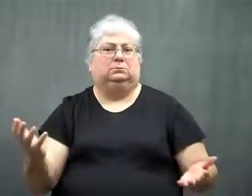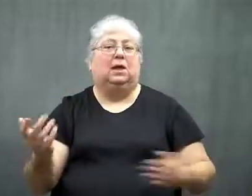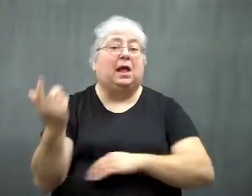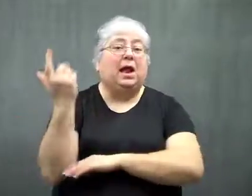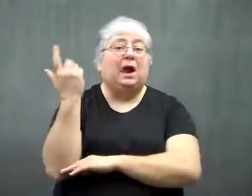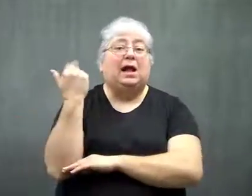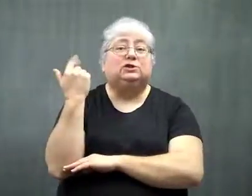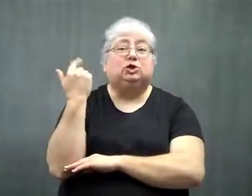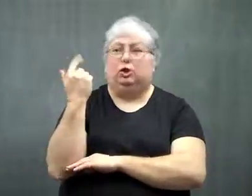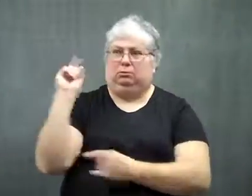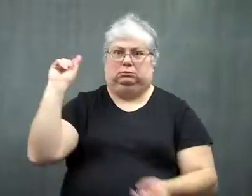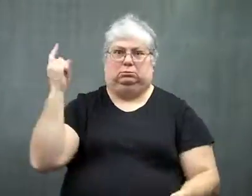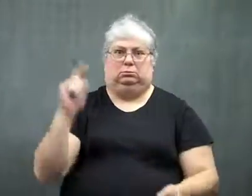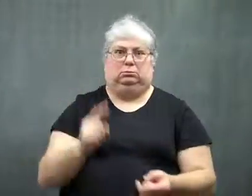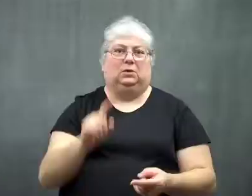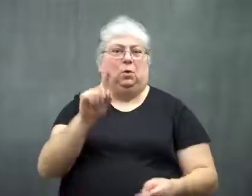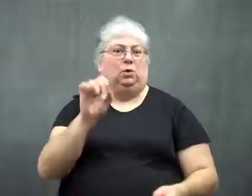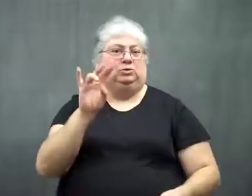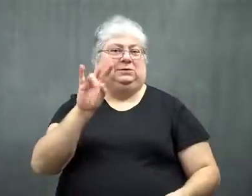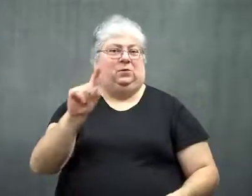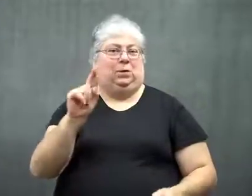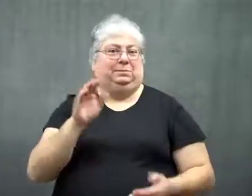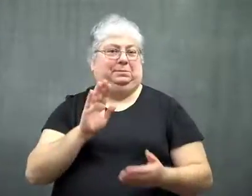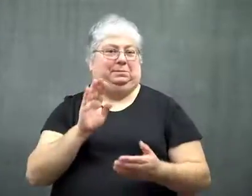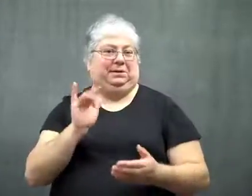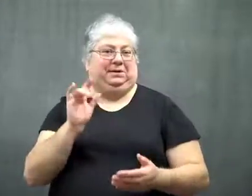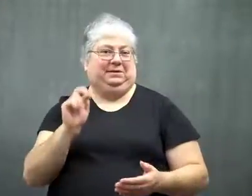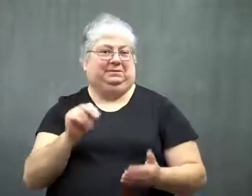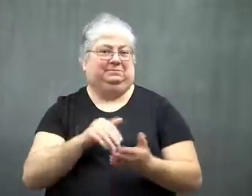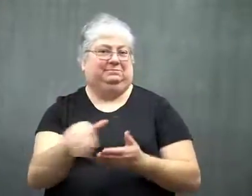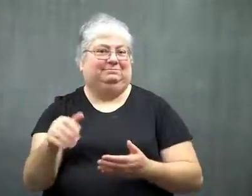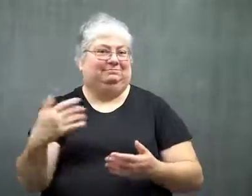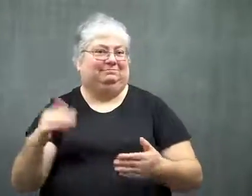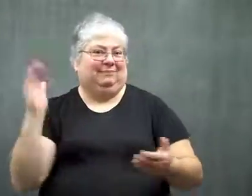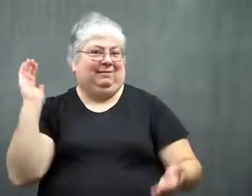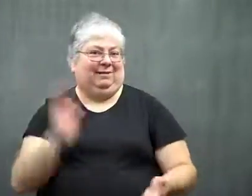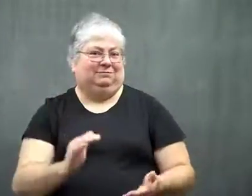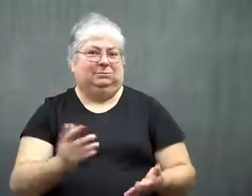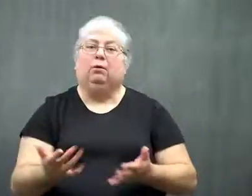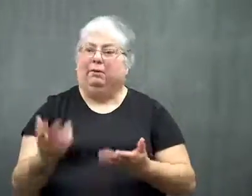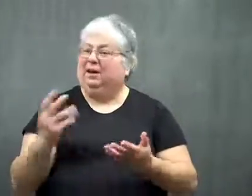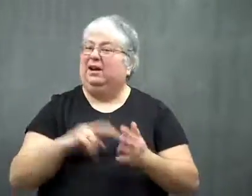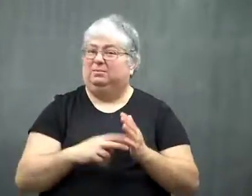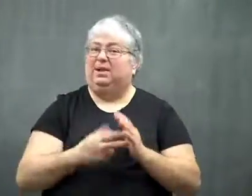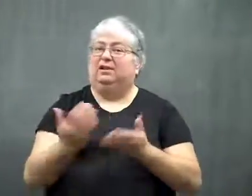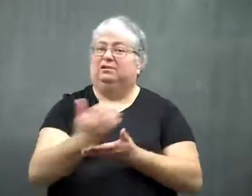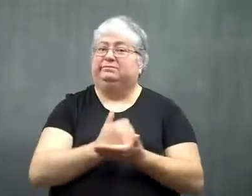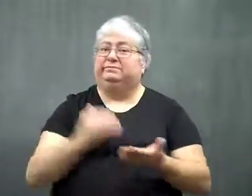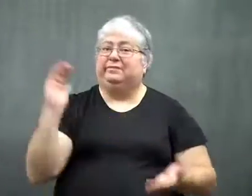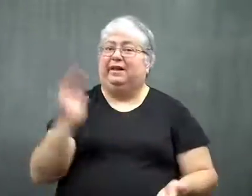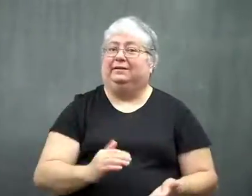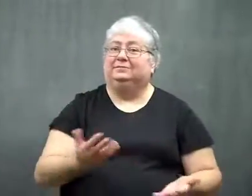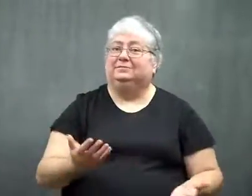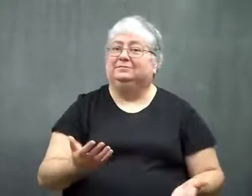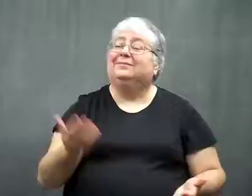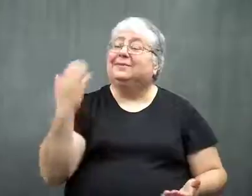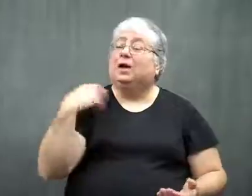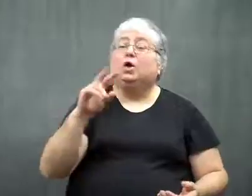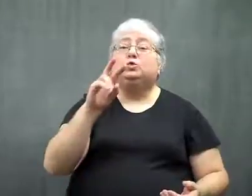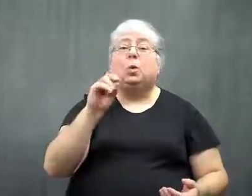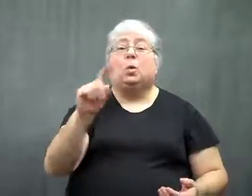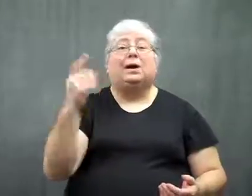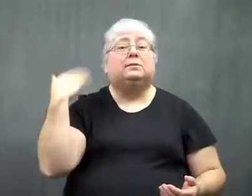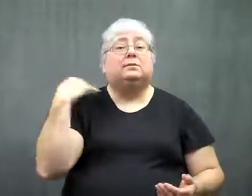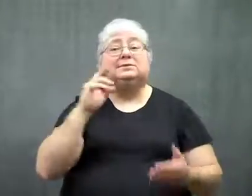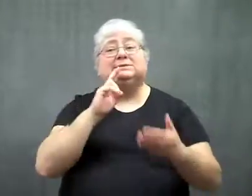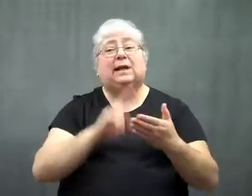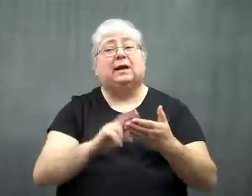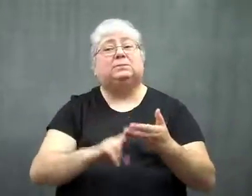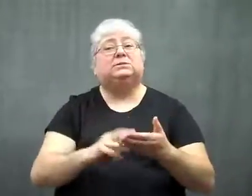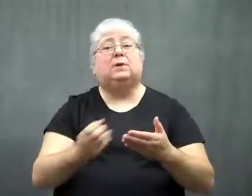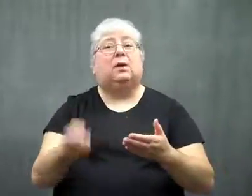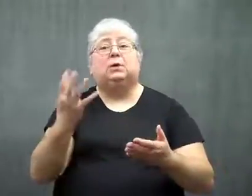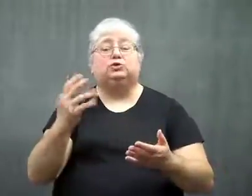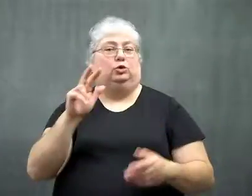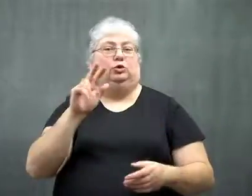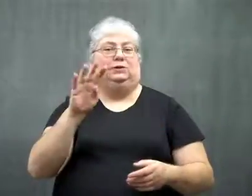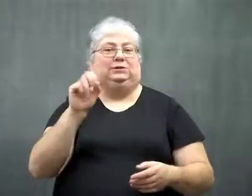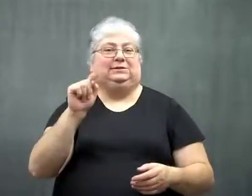Last year, it was only 171 billion, and that resulted in less revenue.